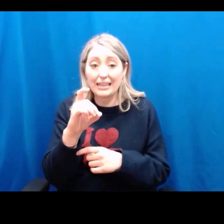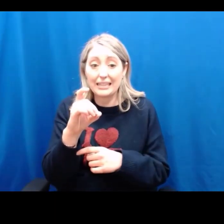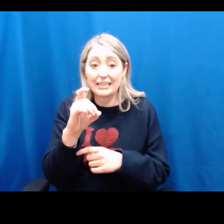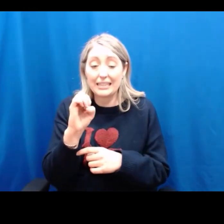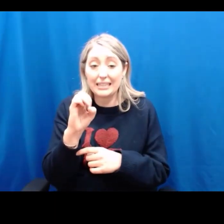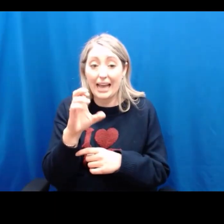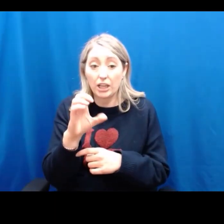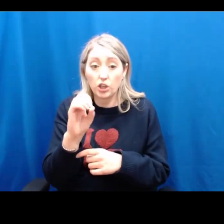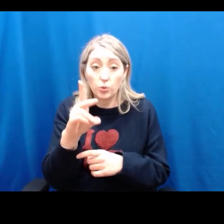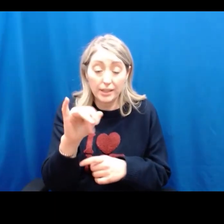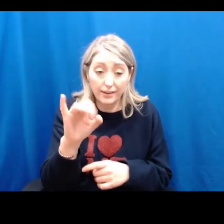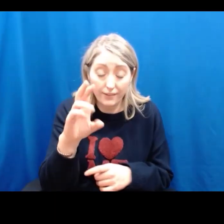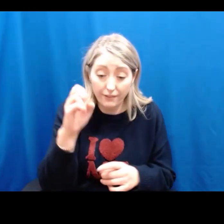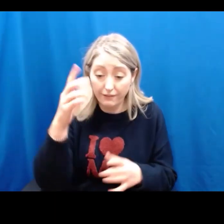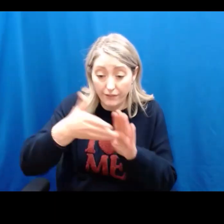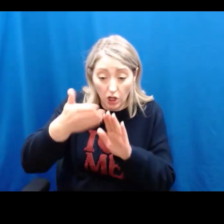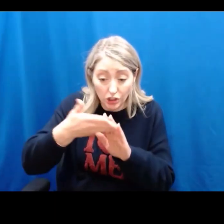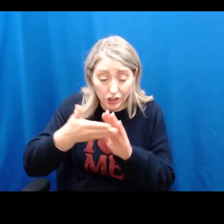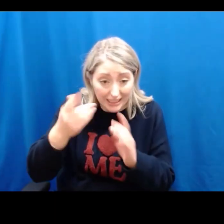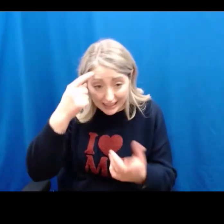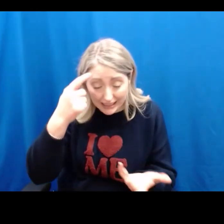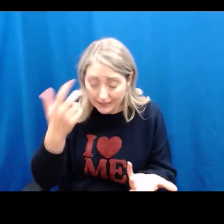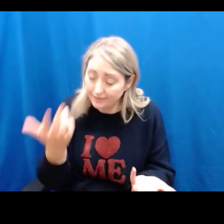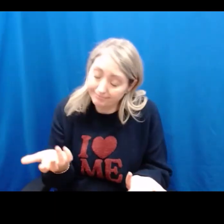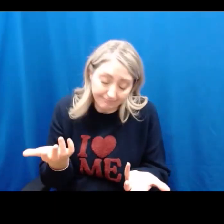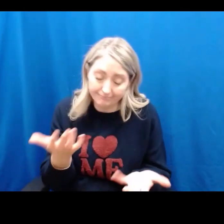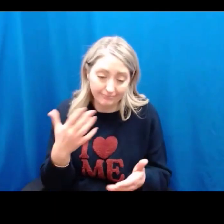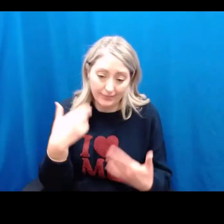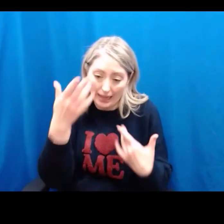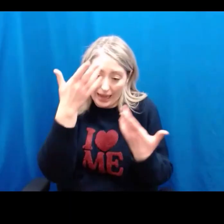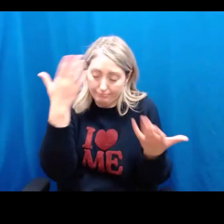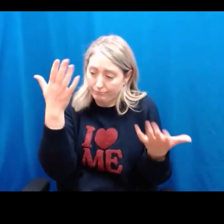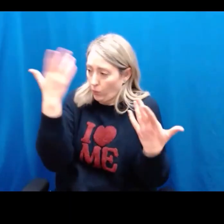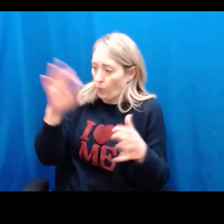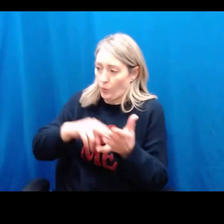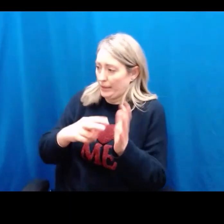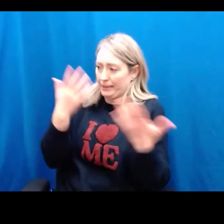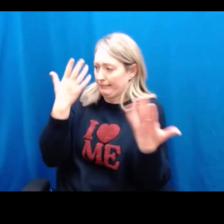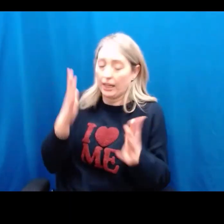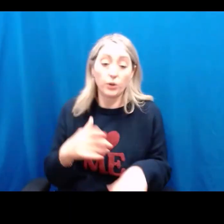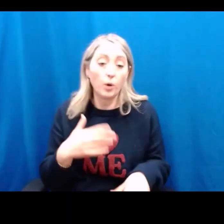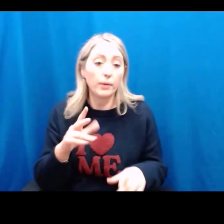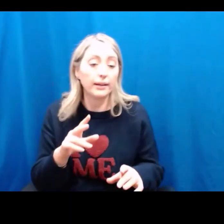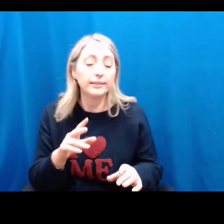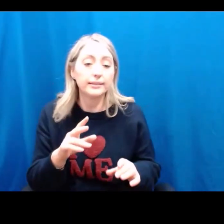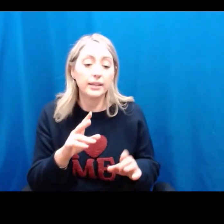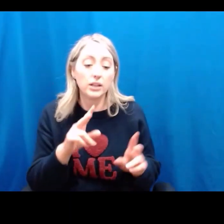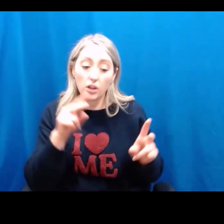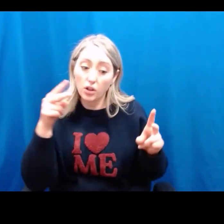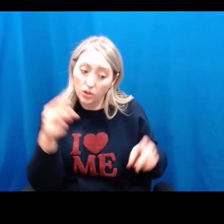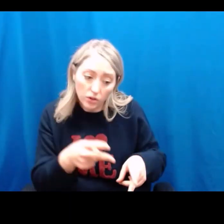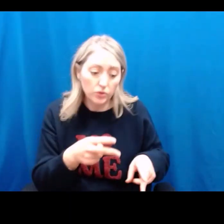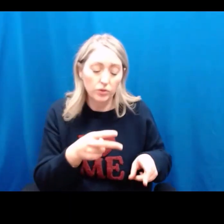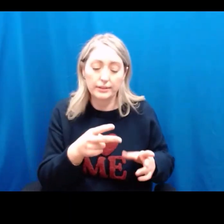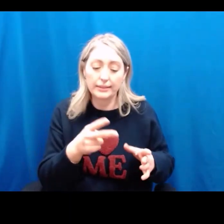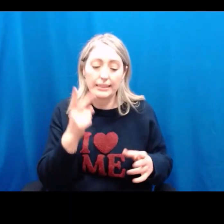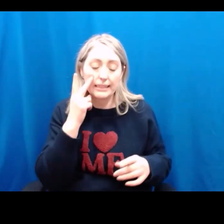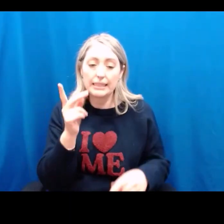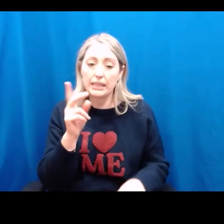patterns start to say, like, shift is really high, that's going to go on the autism pile for me. And, you know, I'm